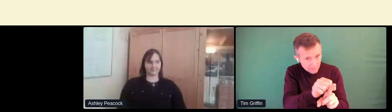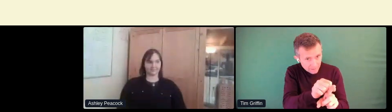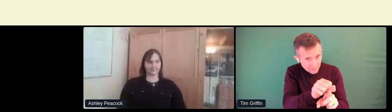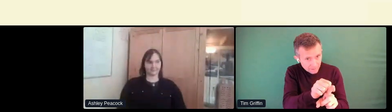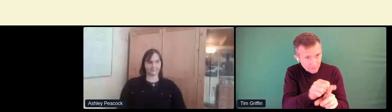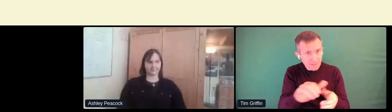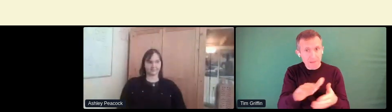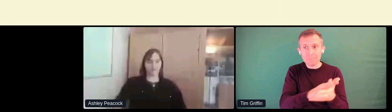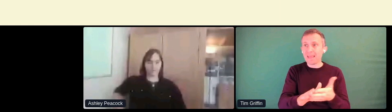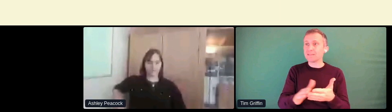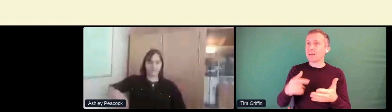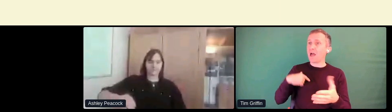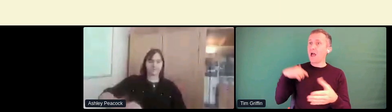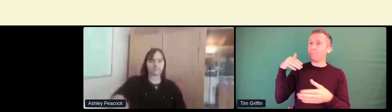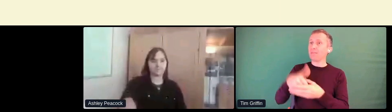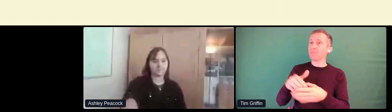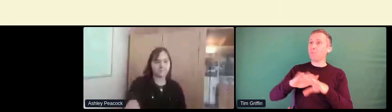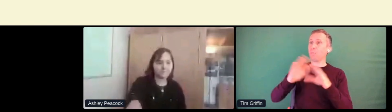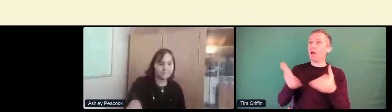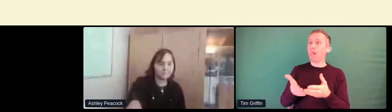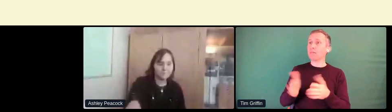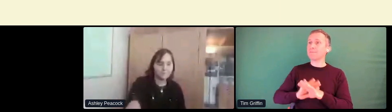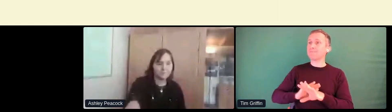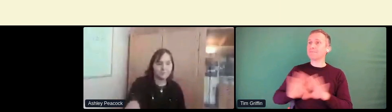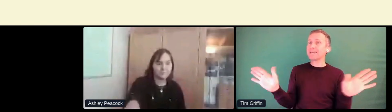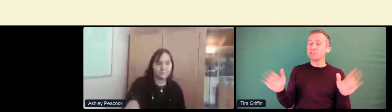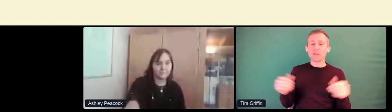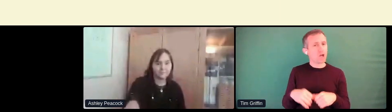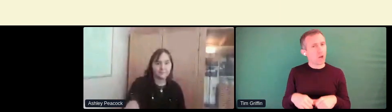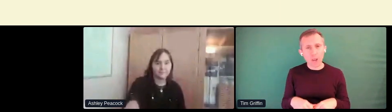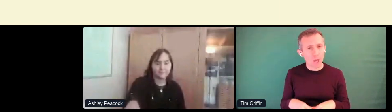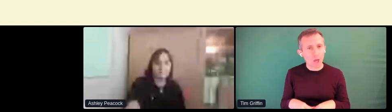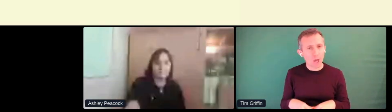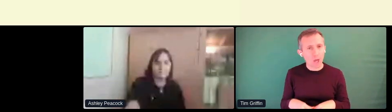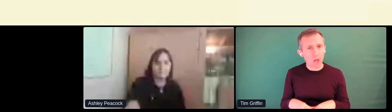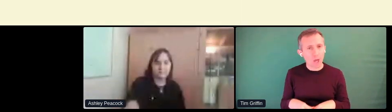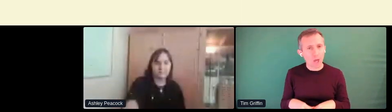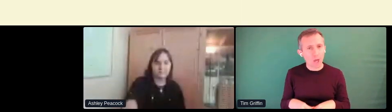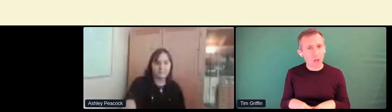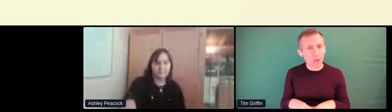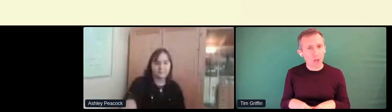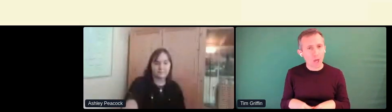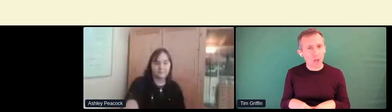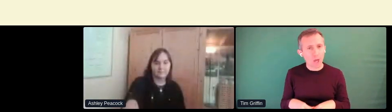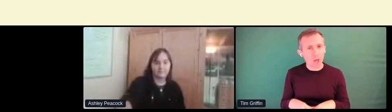world. You may need to think about going about things slightly differently. I particularly